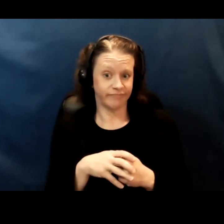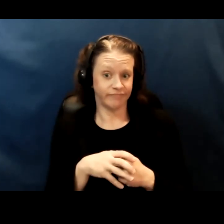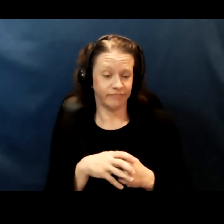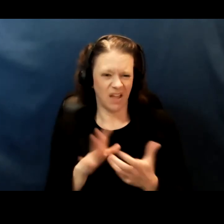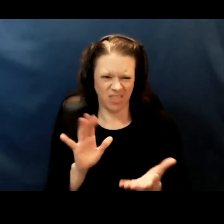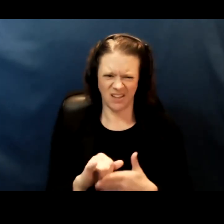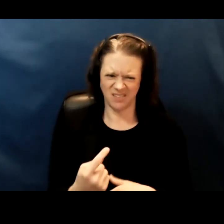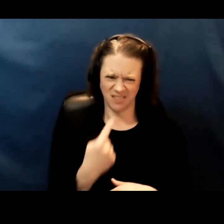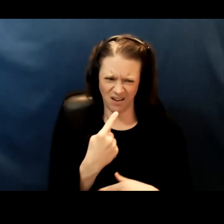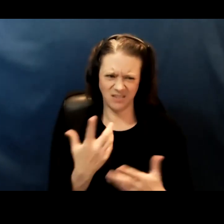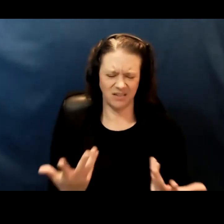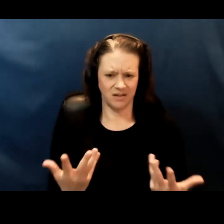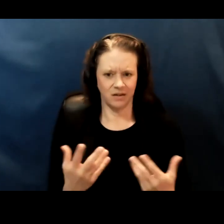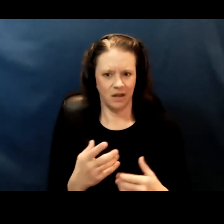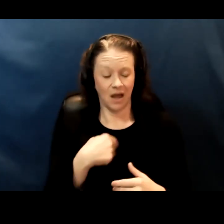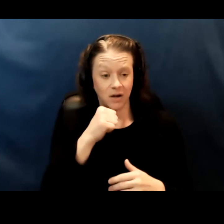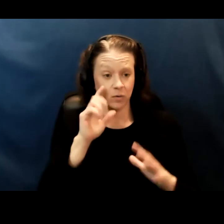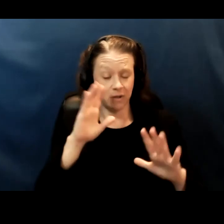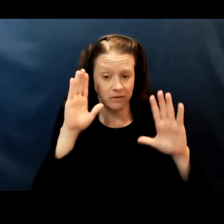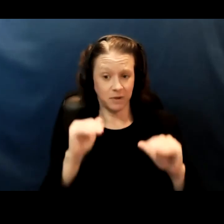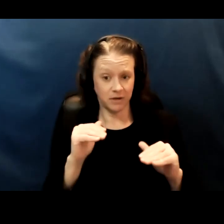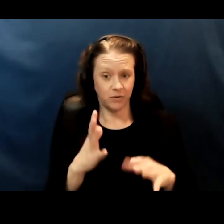That definitely sucks. I don't expect to get accommodations